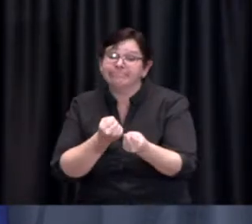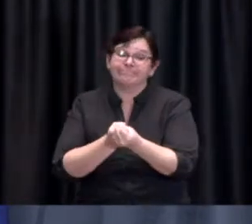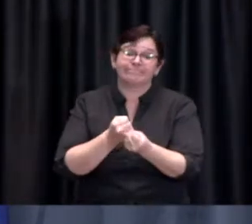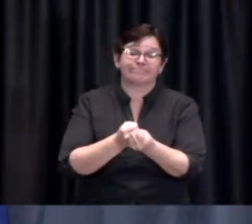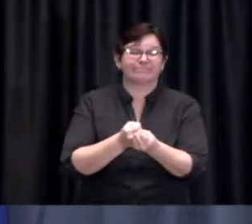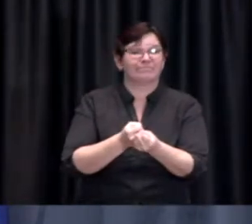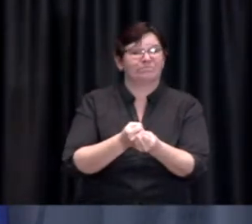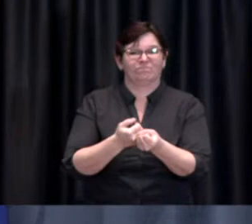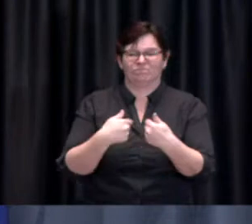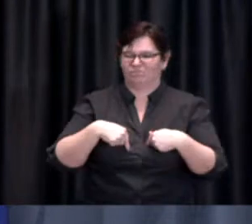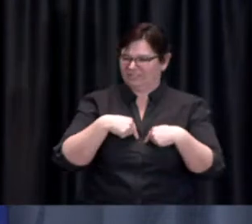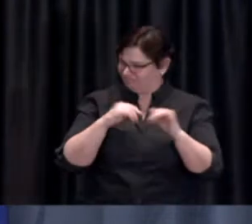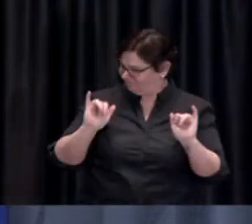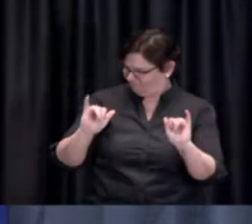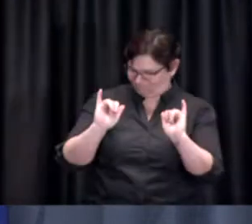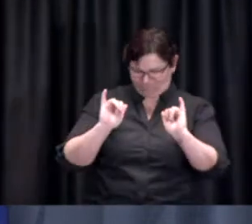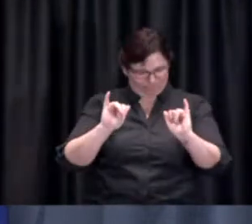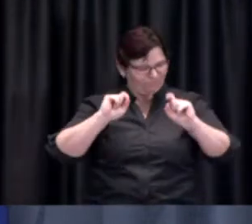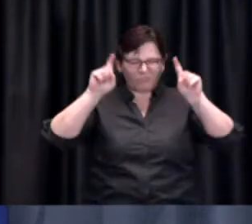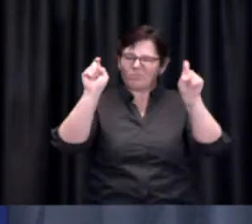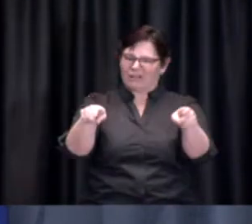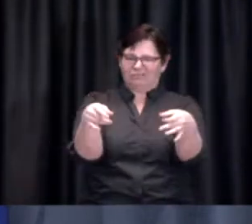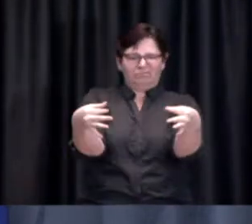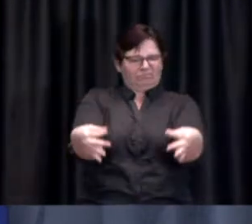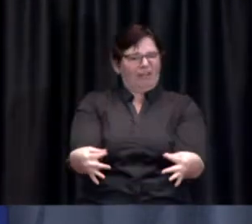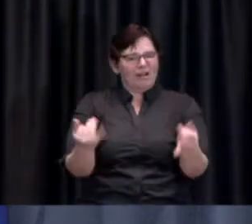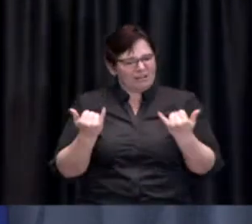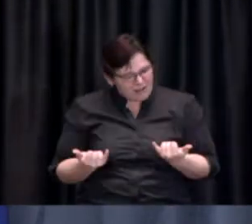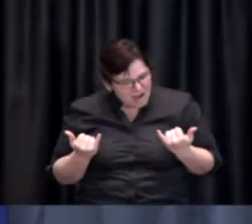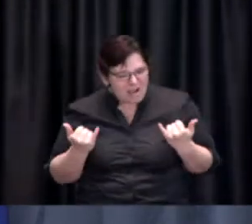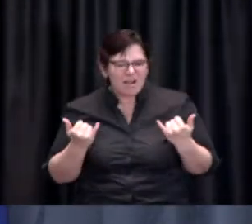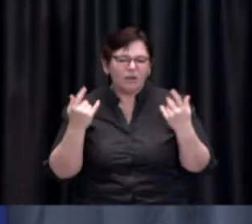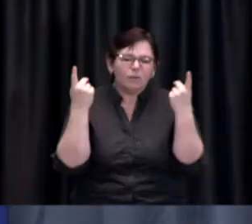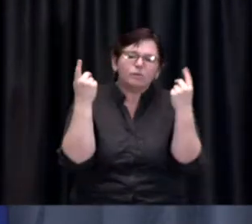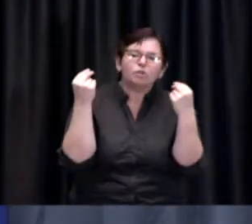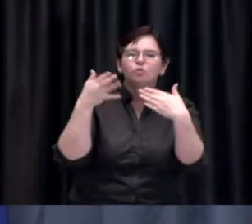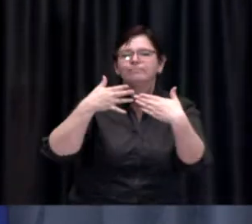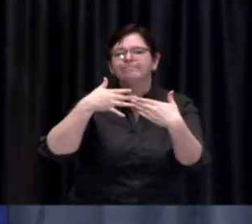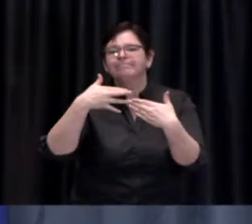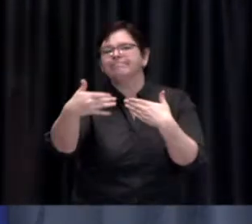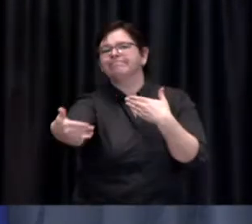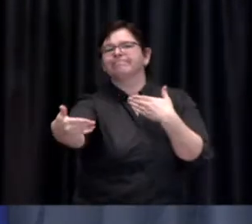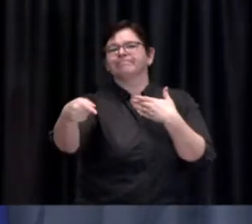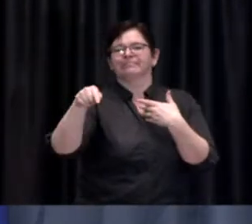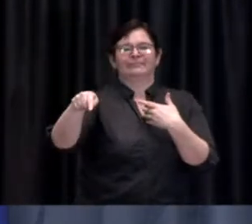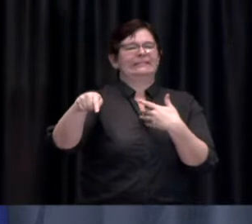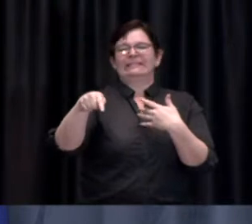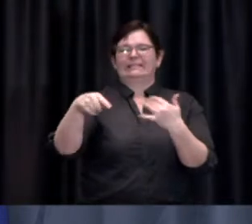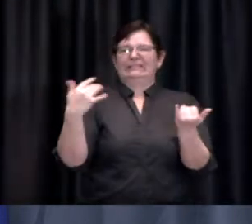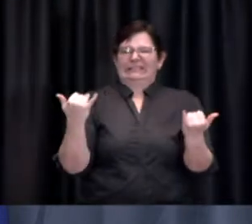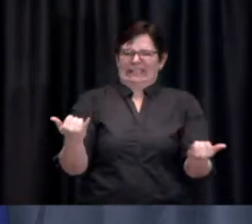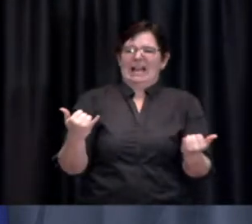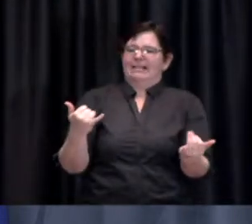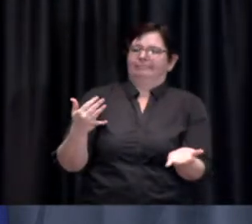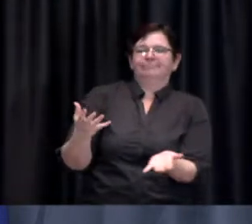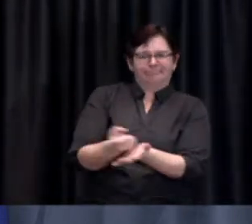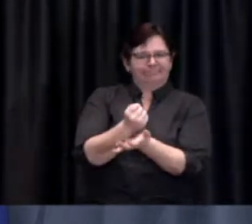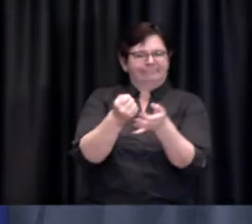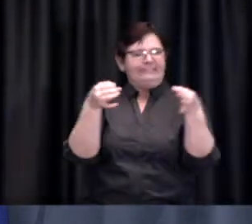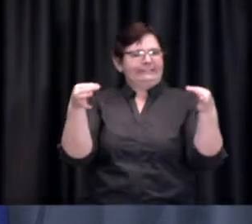because a lot of the people planning events say for July the first would have to enter into contracts that would obligate them now as opposed to some later time